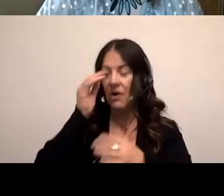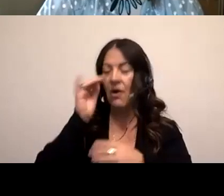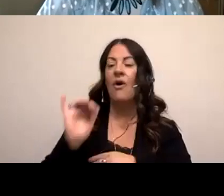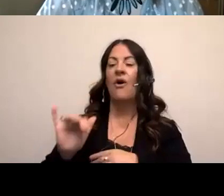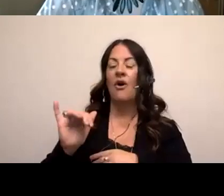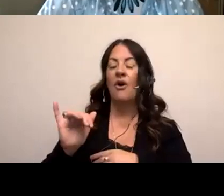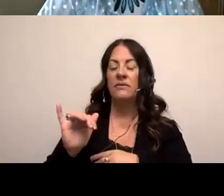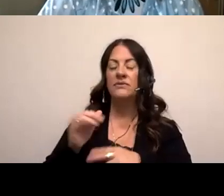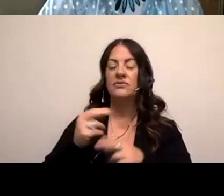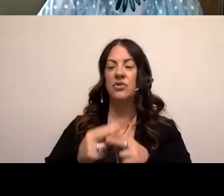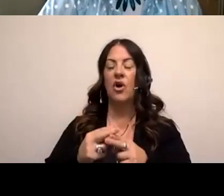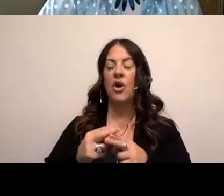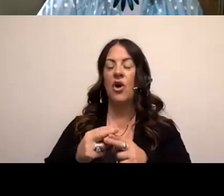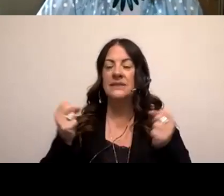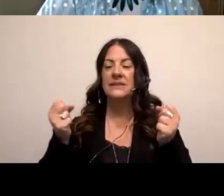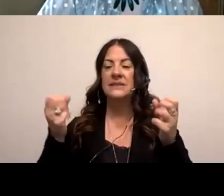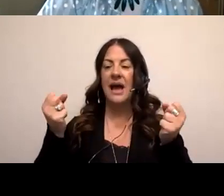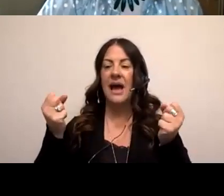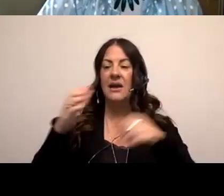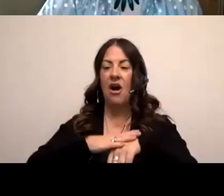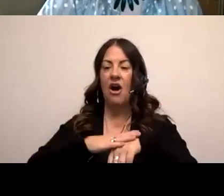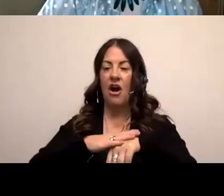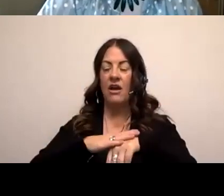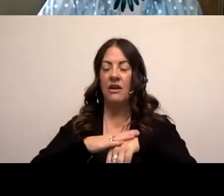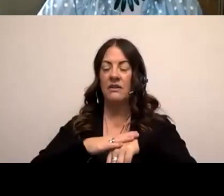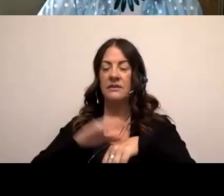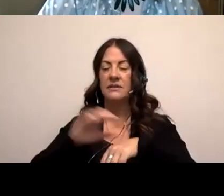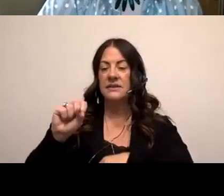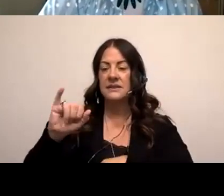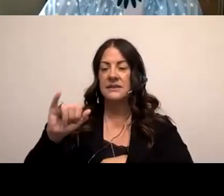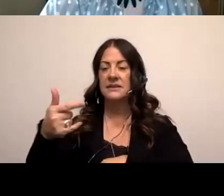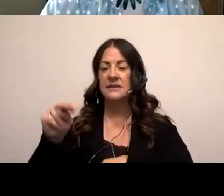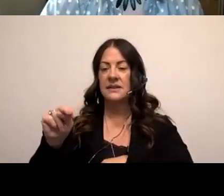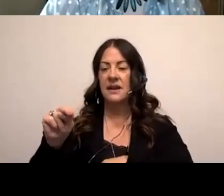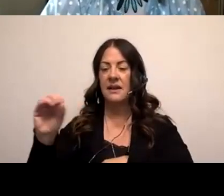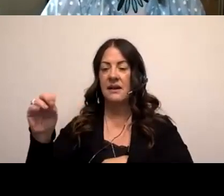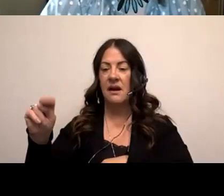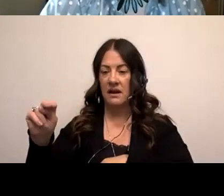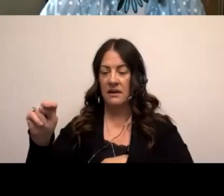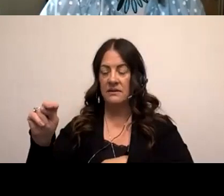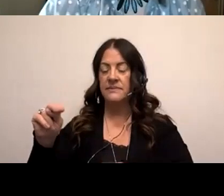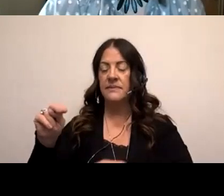THAT'S SOMEWHERE WHERE YOU CAN GET CONNECTIONS FOR YOUR KIDS